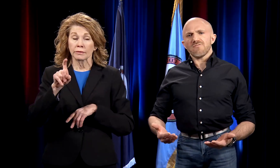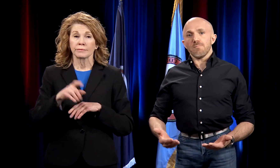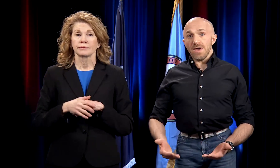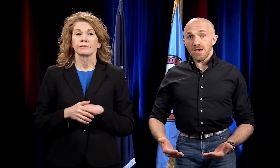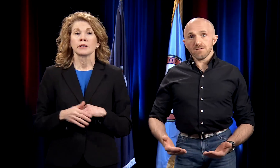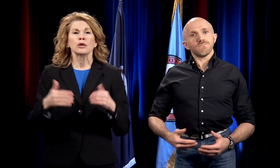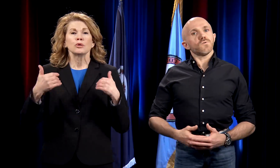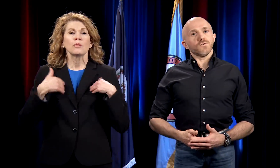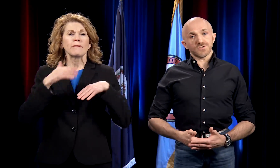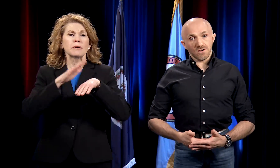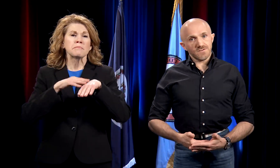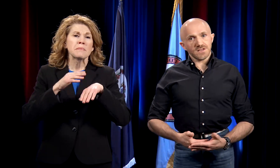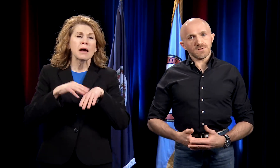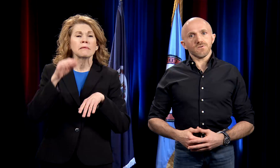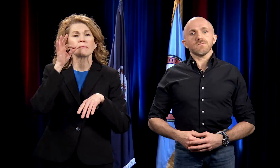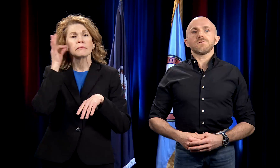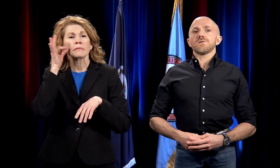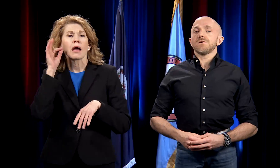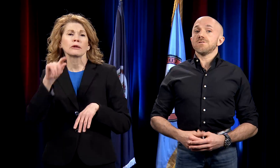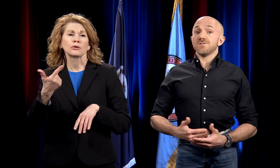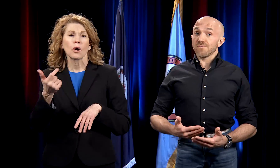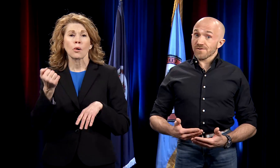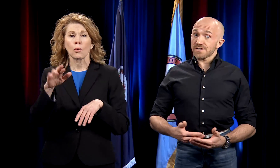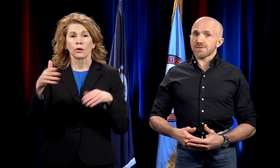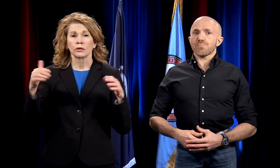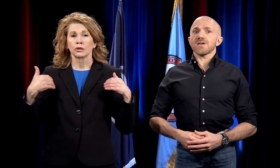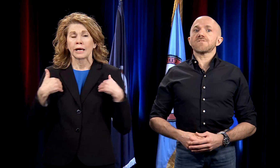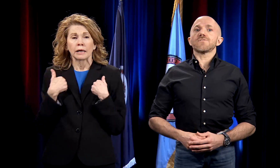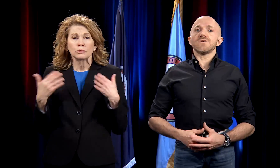have a pet or service animal? Don't forget to plan for